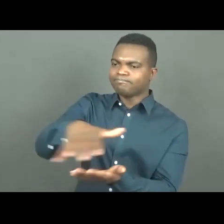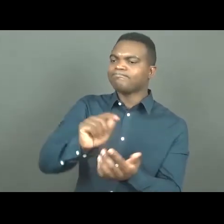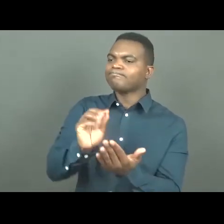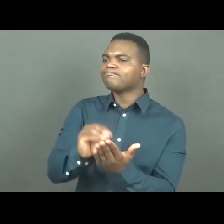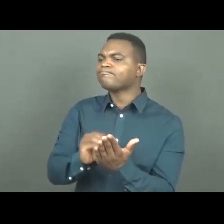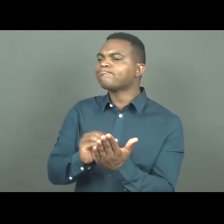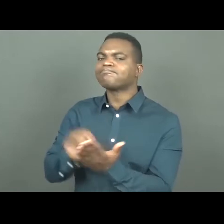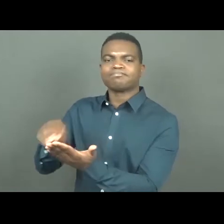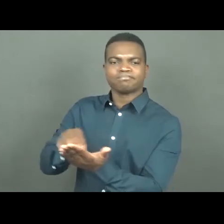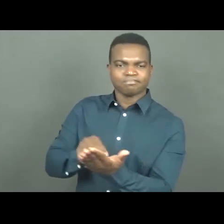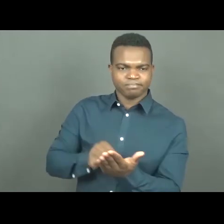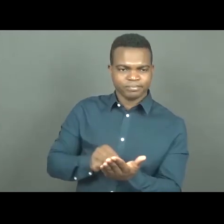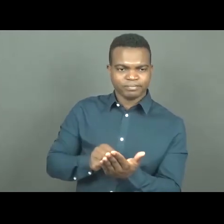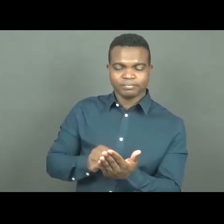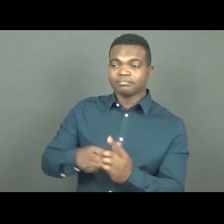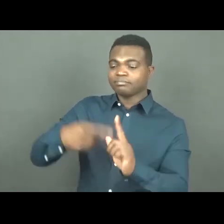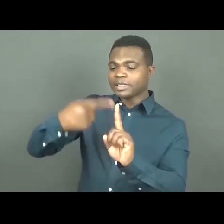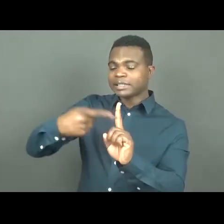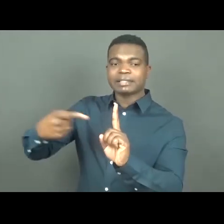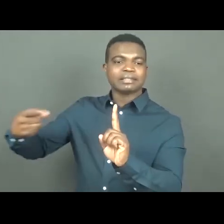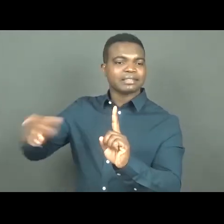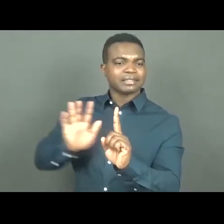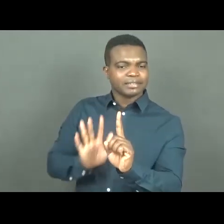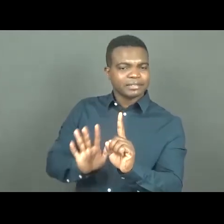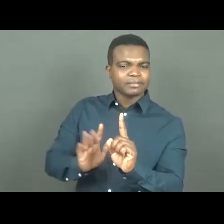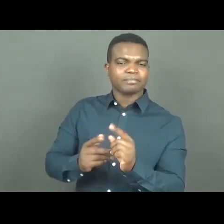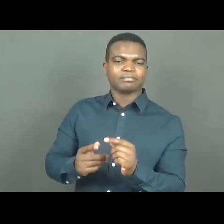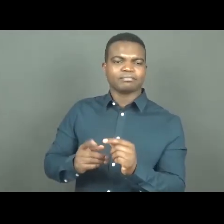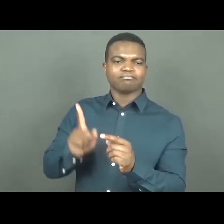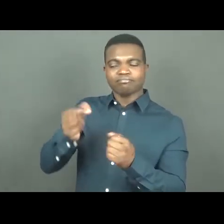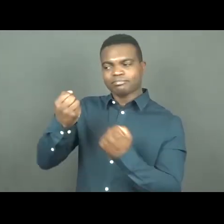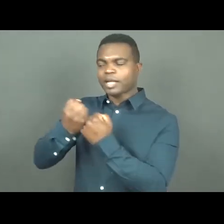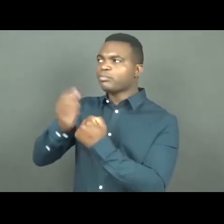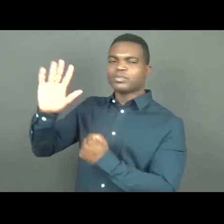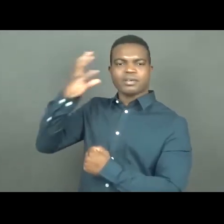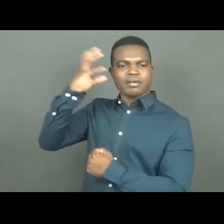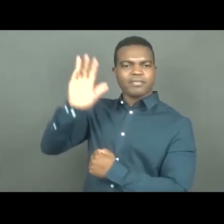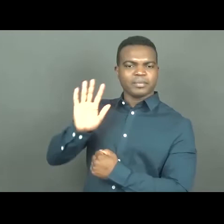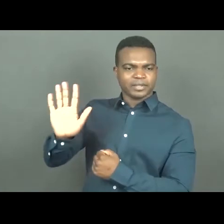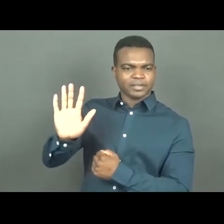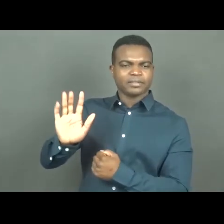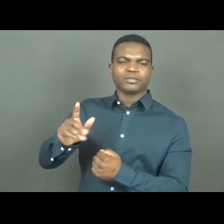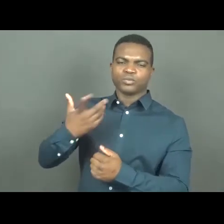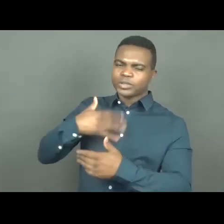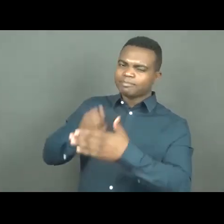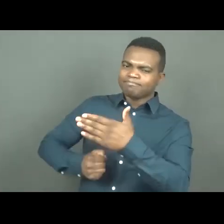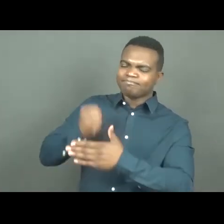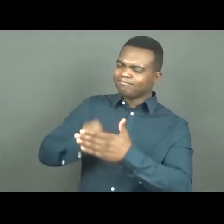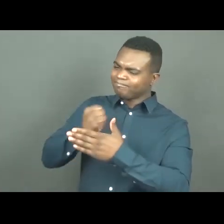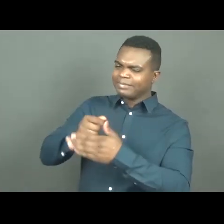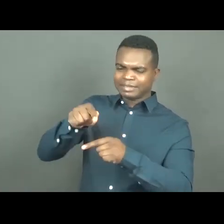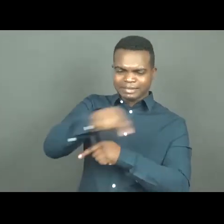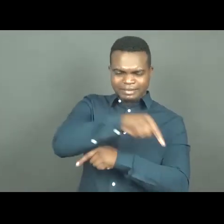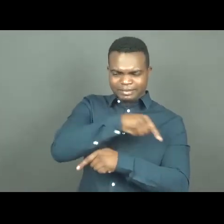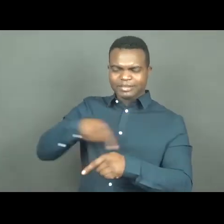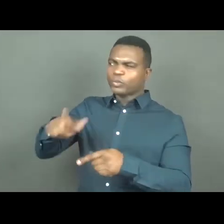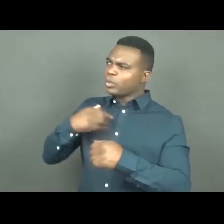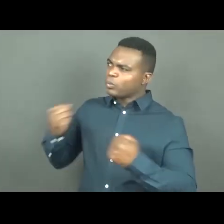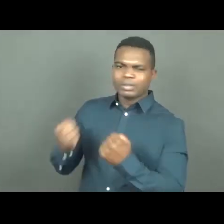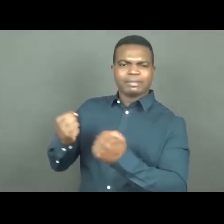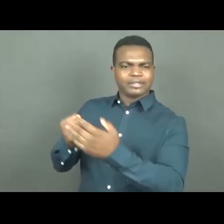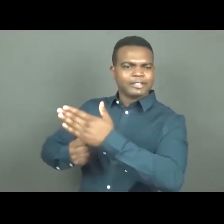the UN agencies, with INGOs that we work with and other regional organisations, we were able to,